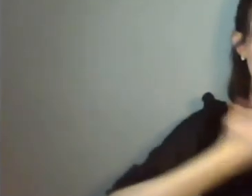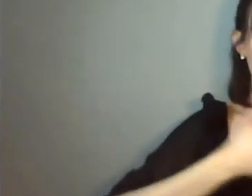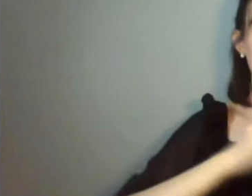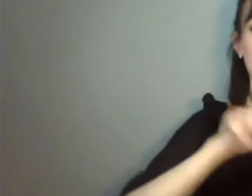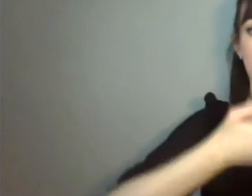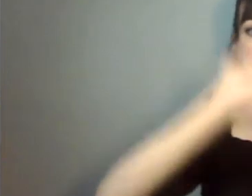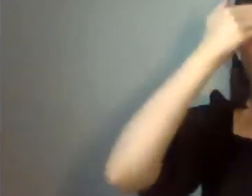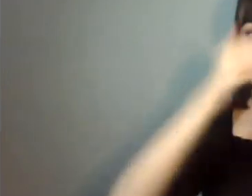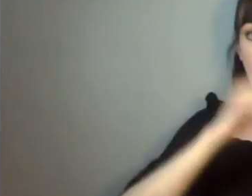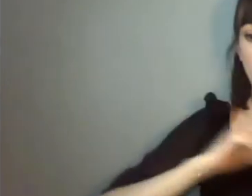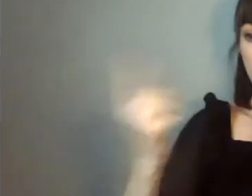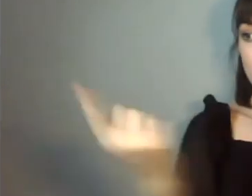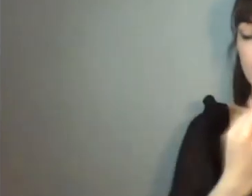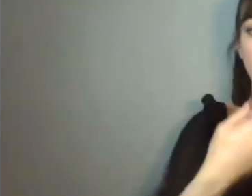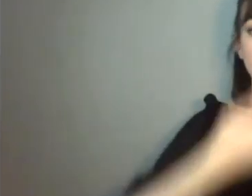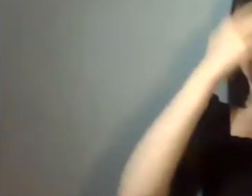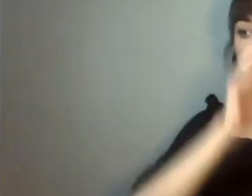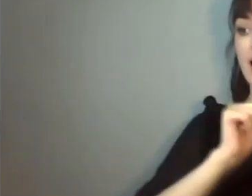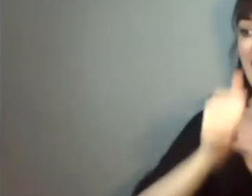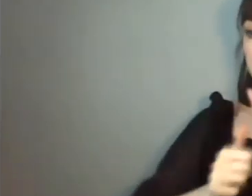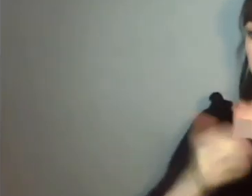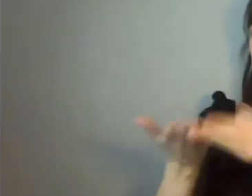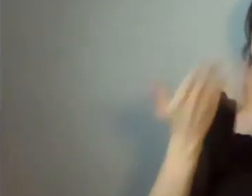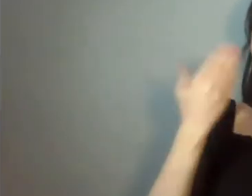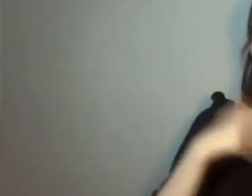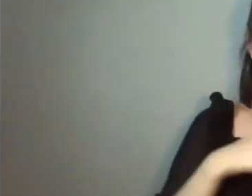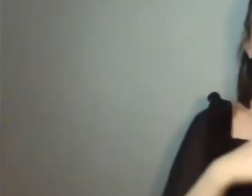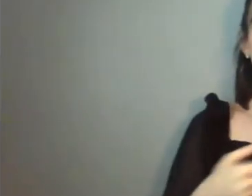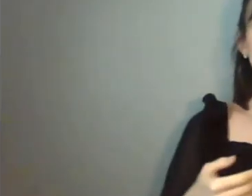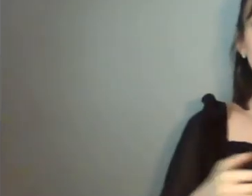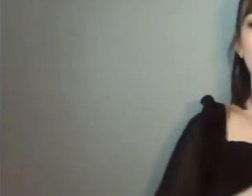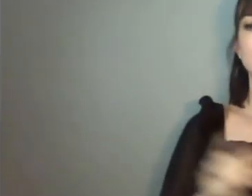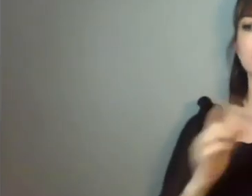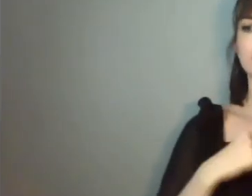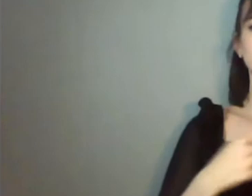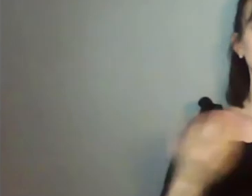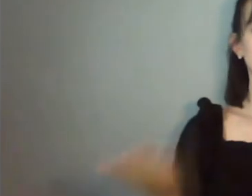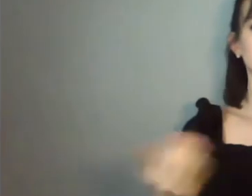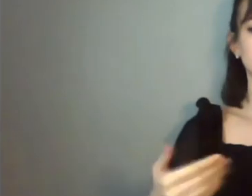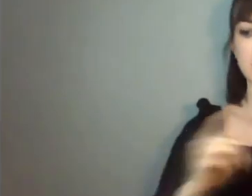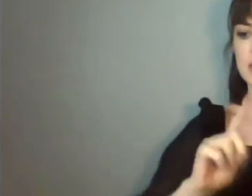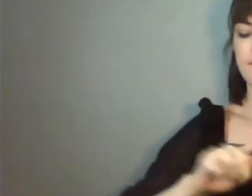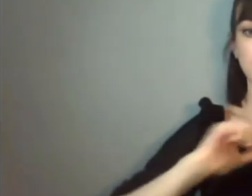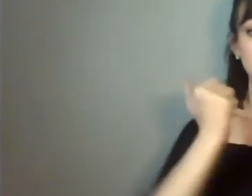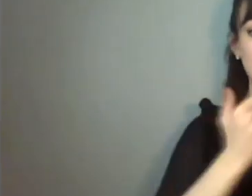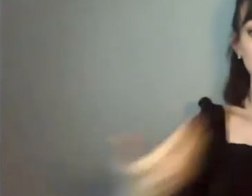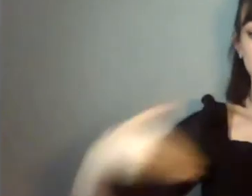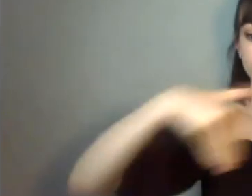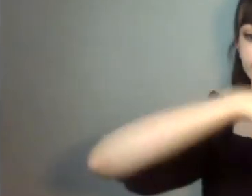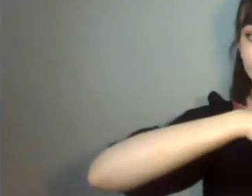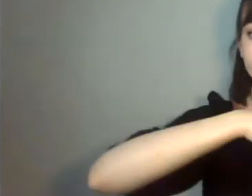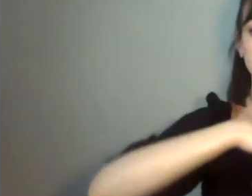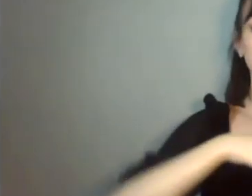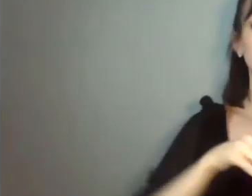expertise, and know how, and that's inter agency, and might I say, inter regulator in terms of the